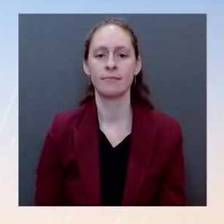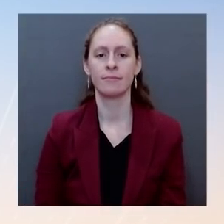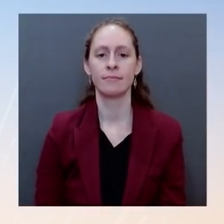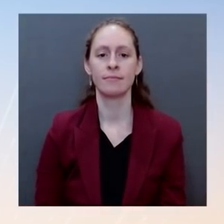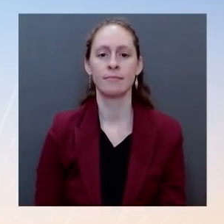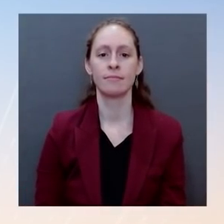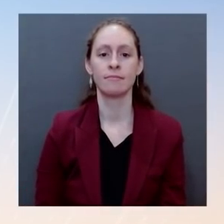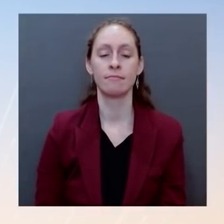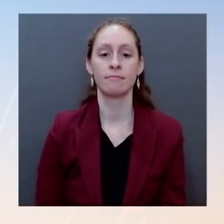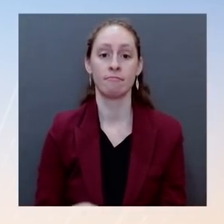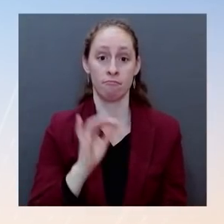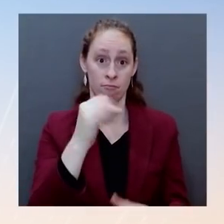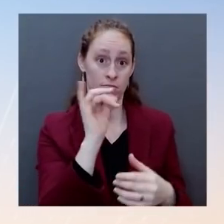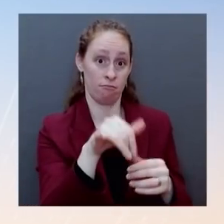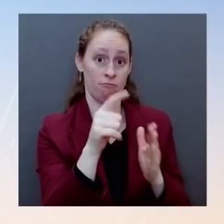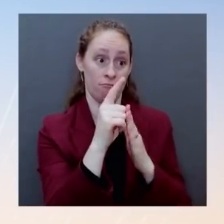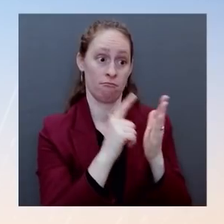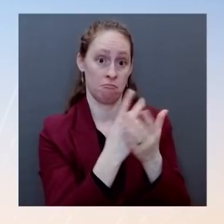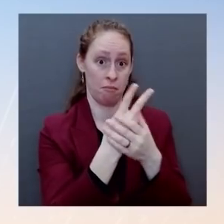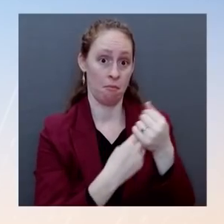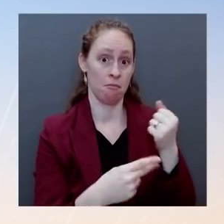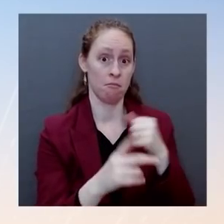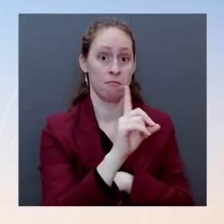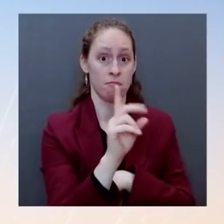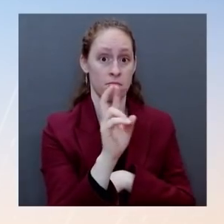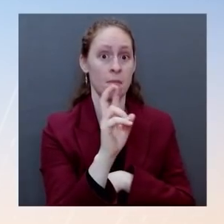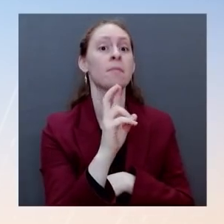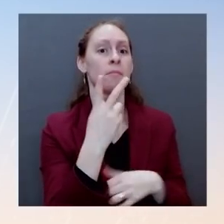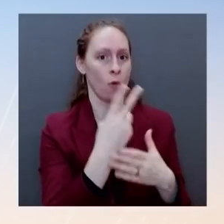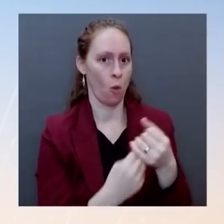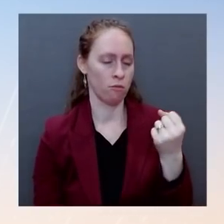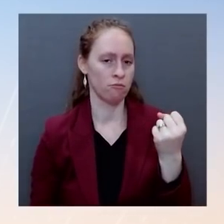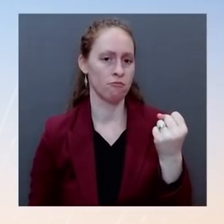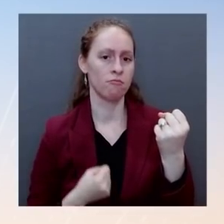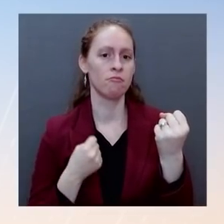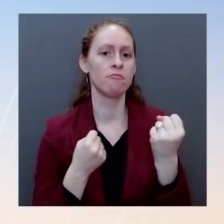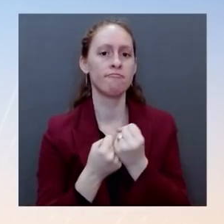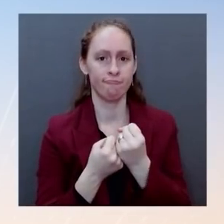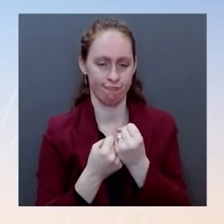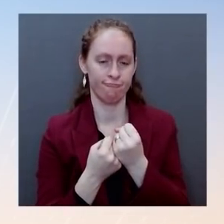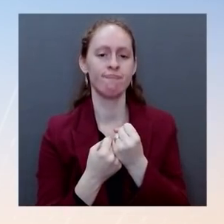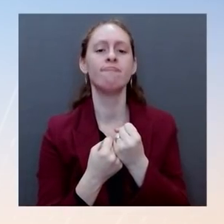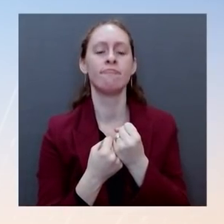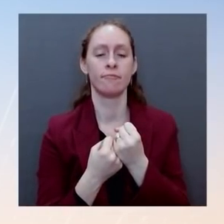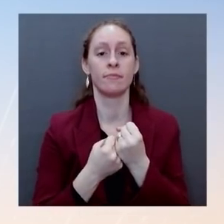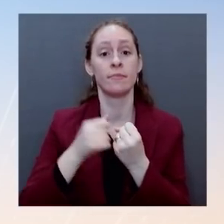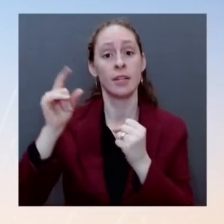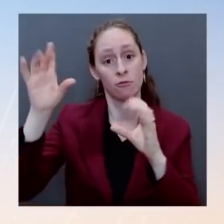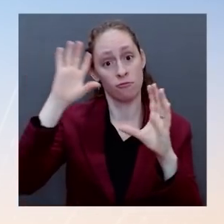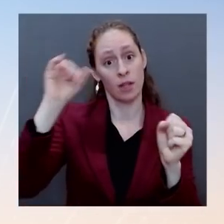the President signed an executive order on competition, which, among several actions, called on the federal agencies like the Department of Justice